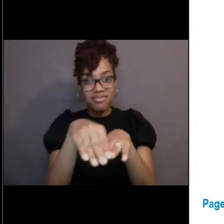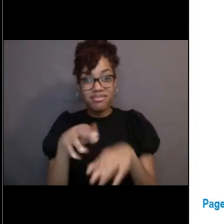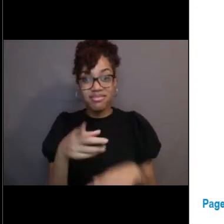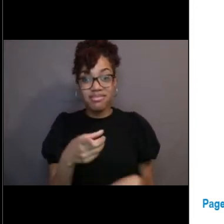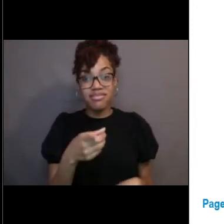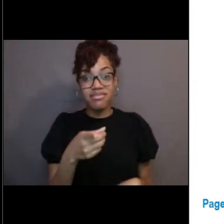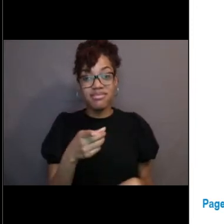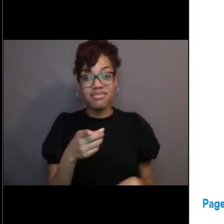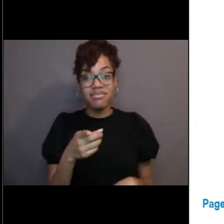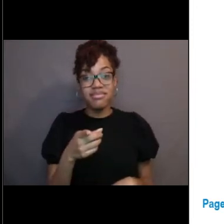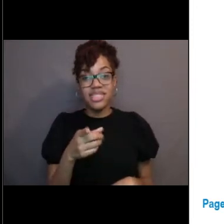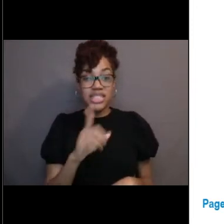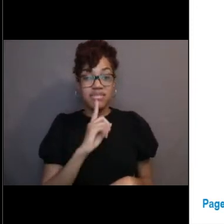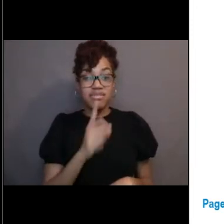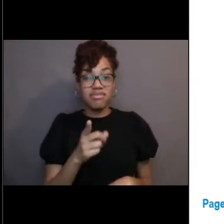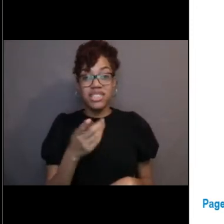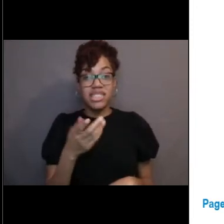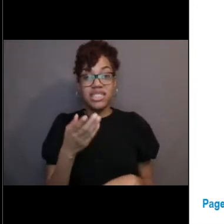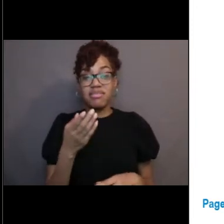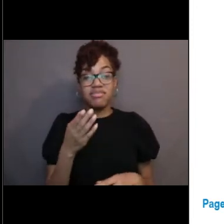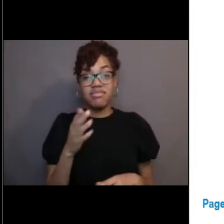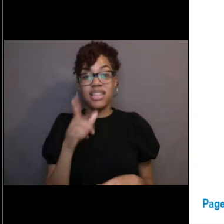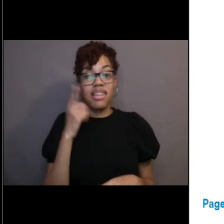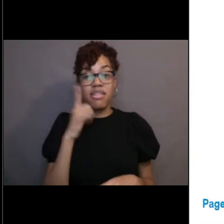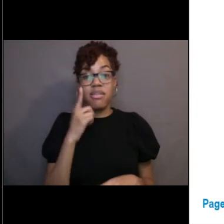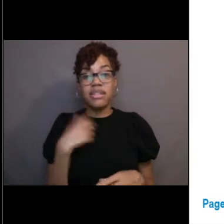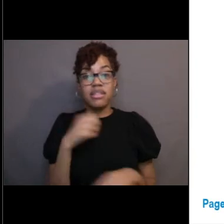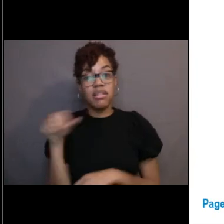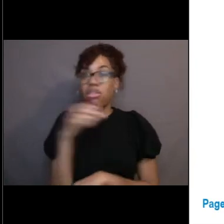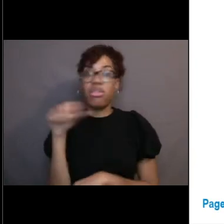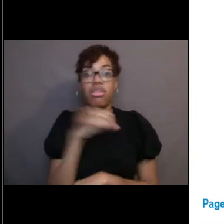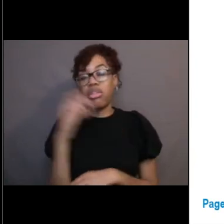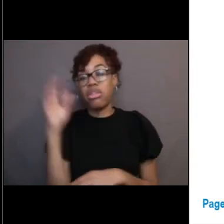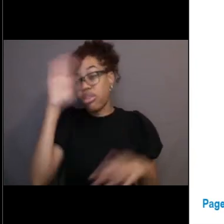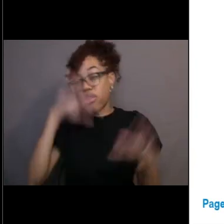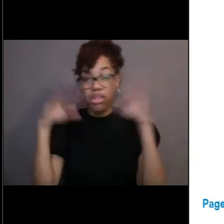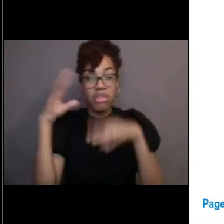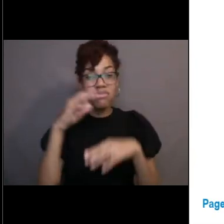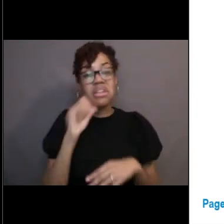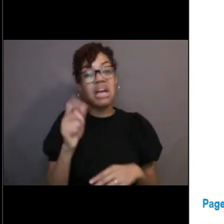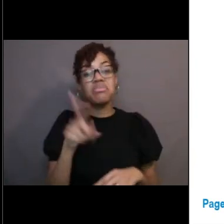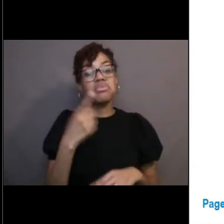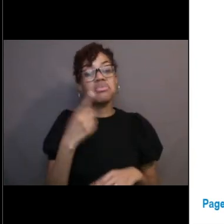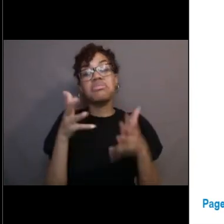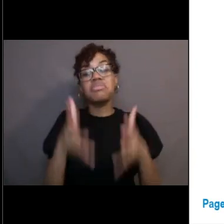is that bothered by it. It doesn't shake its head, it doesn't use its flipper to knock it off. Doesn't seem to do anything.